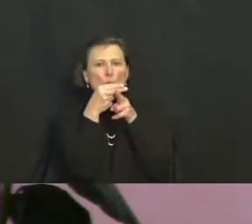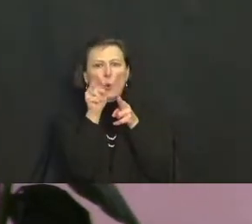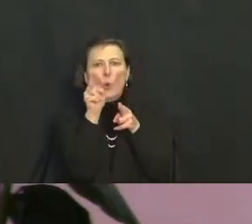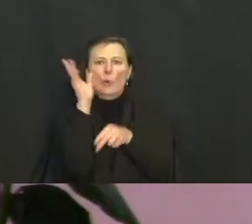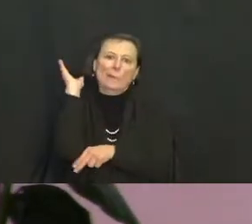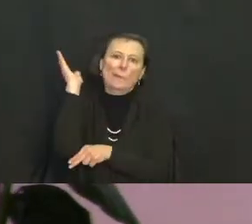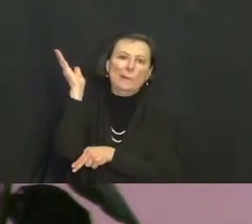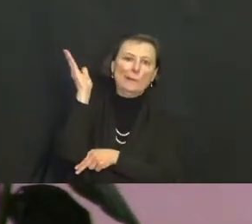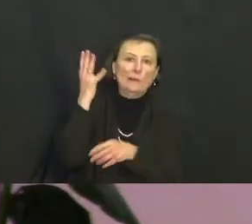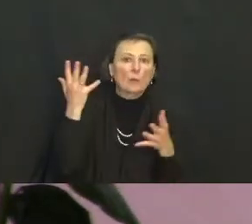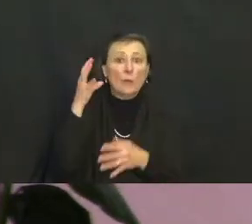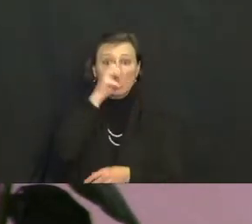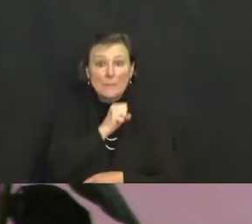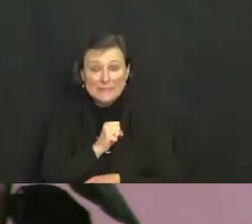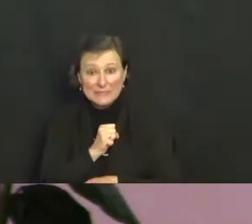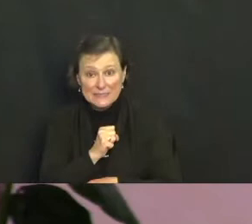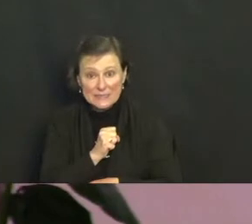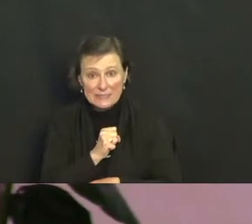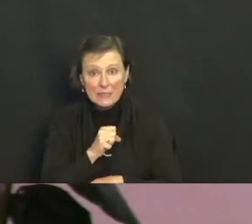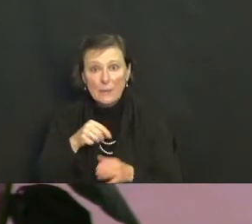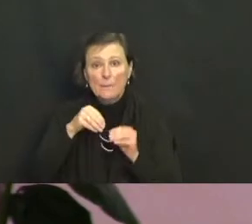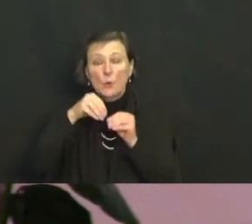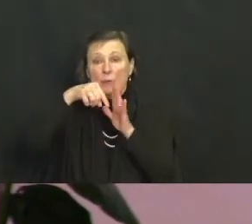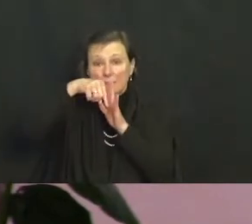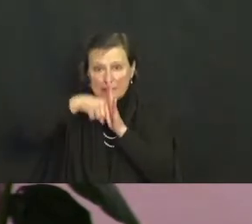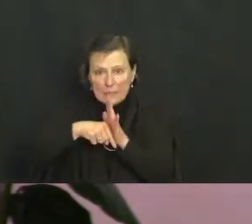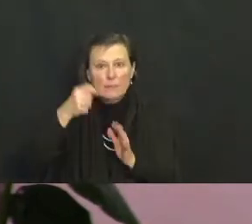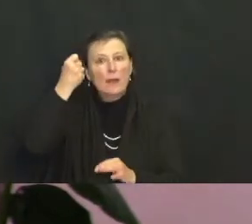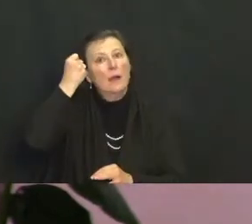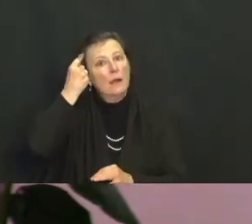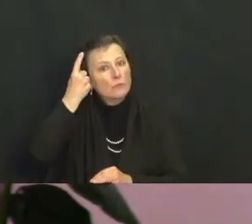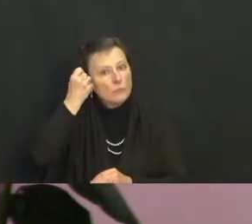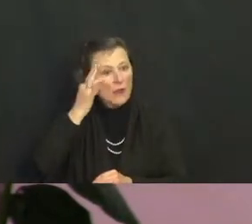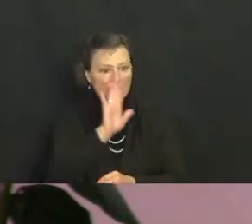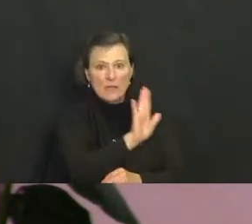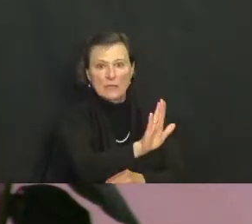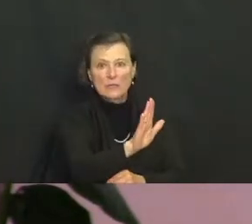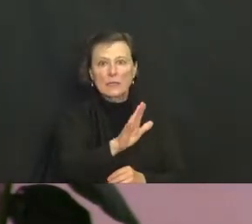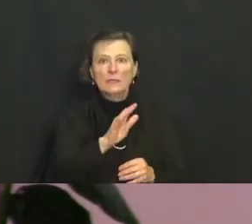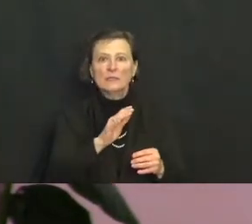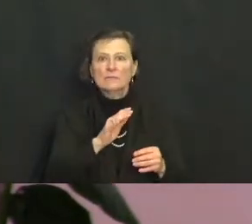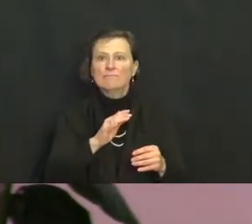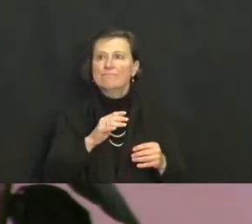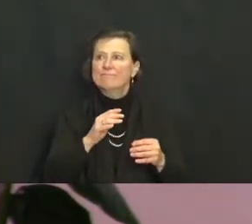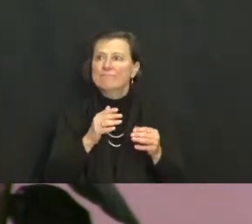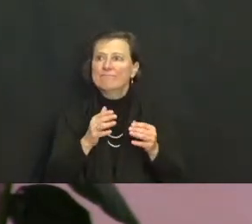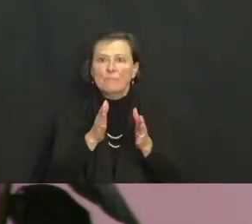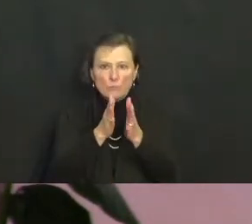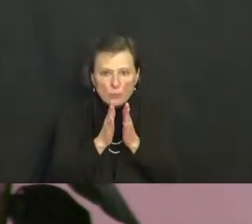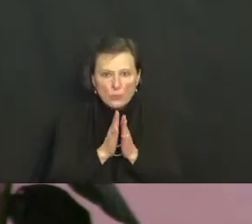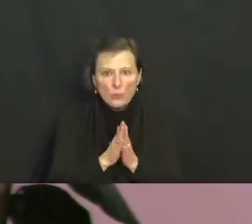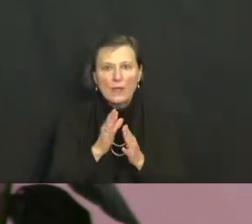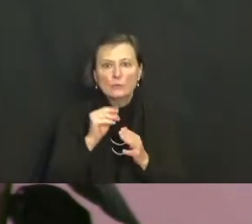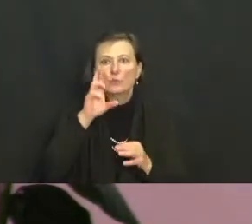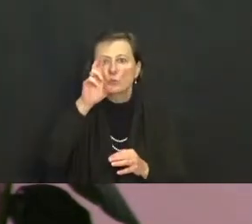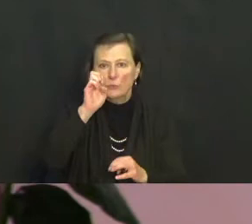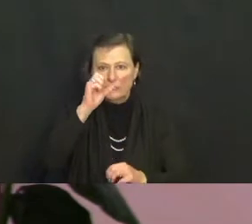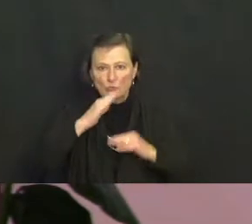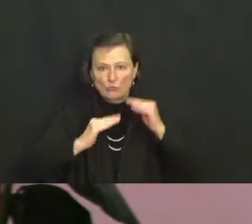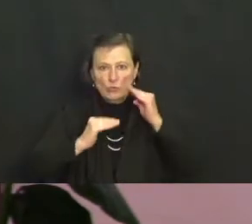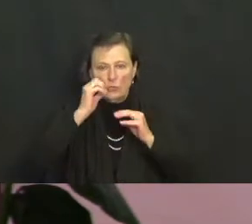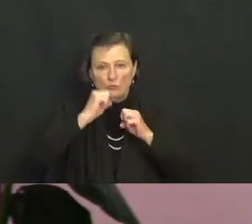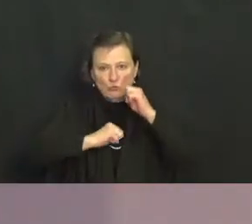is missing is a deeper understanding of his calls to restructure American society